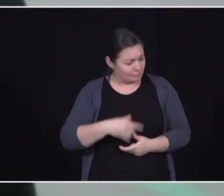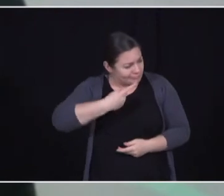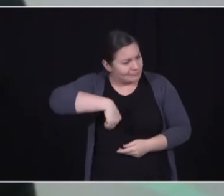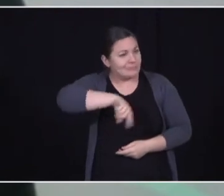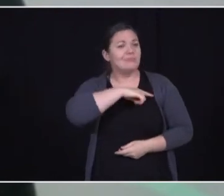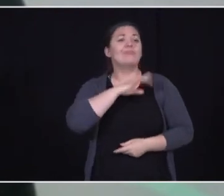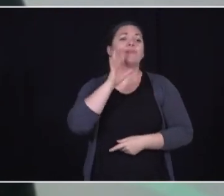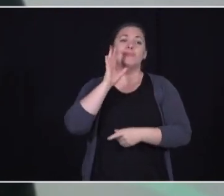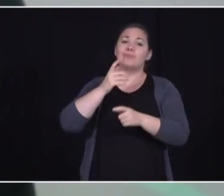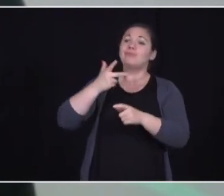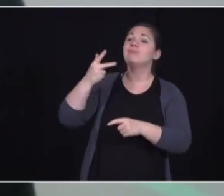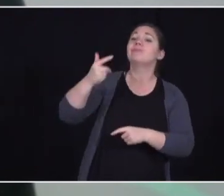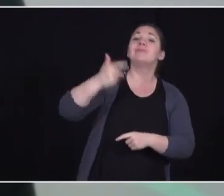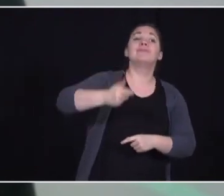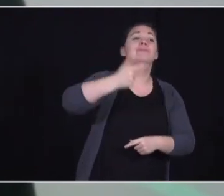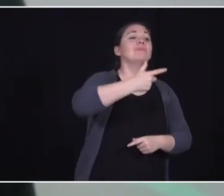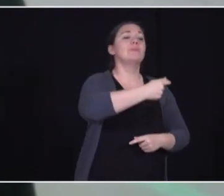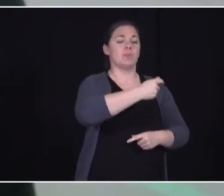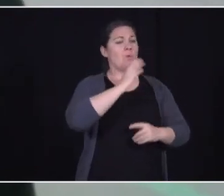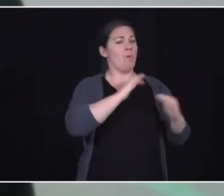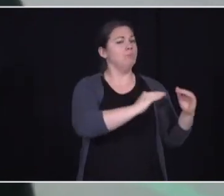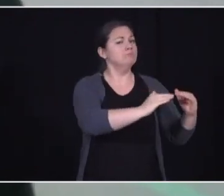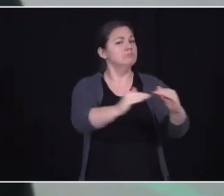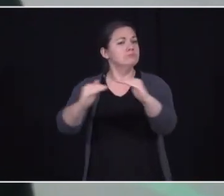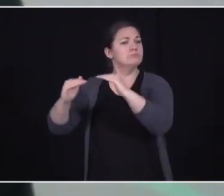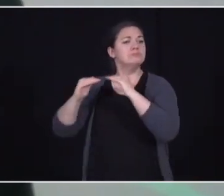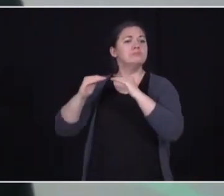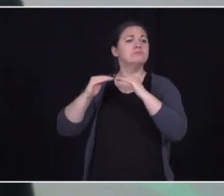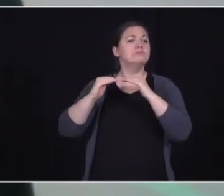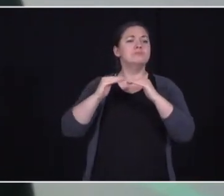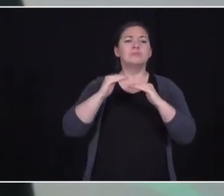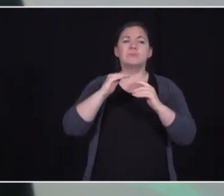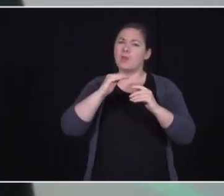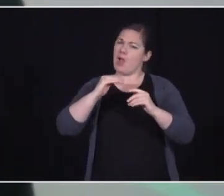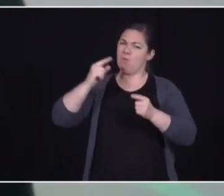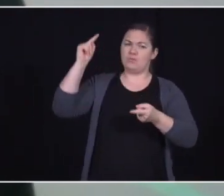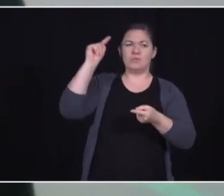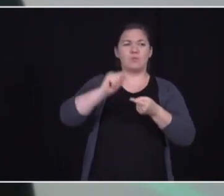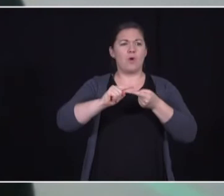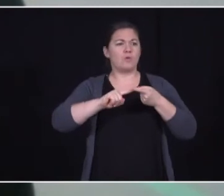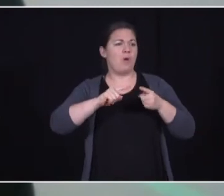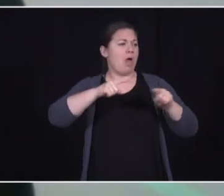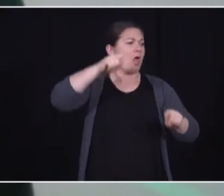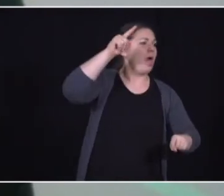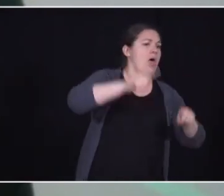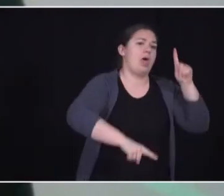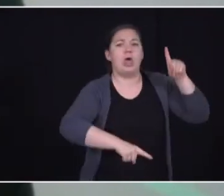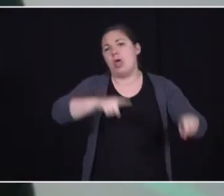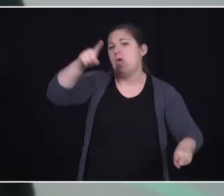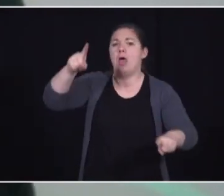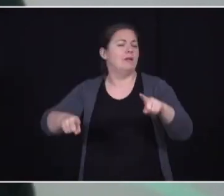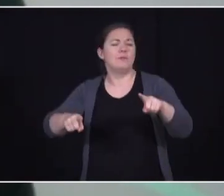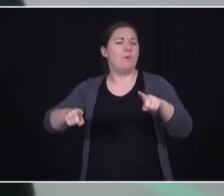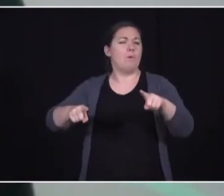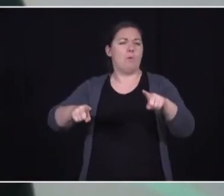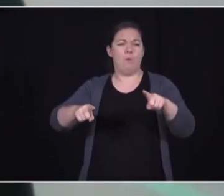and promote social and economic well-being. We've coursed committed to an equitable description of vaccines, this means we will name to not create